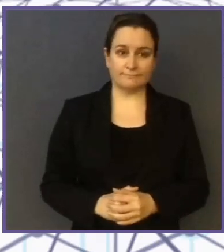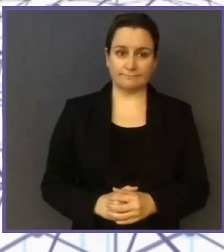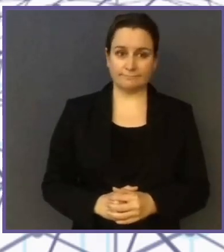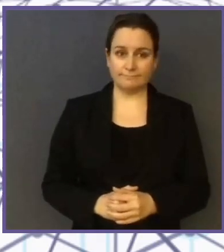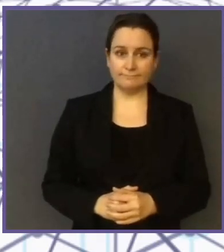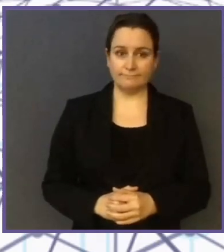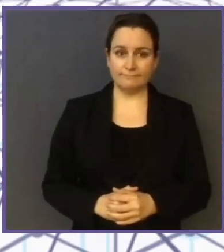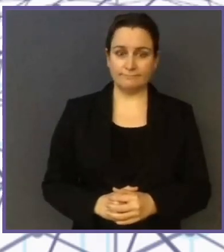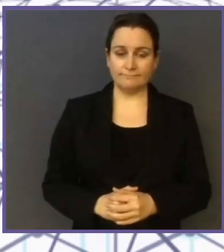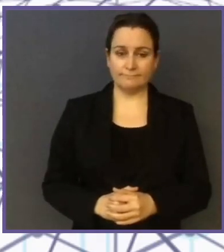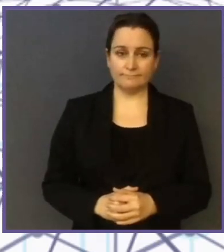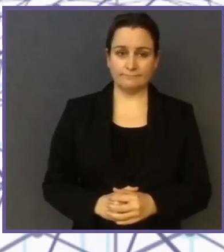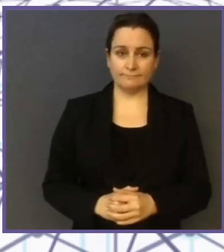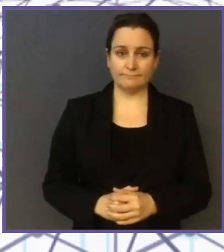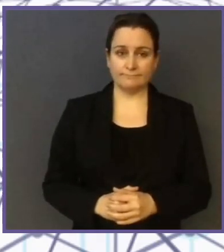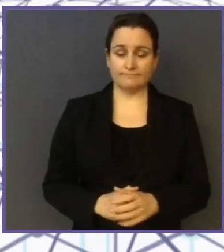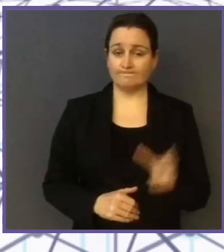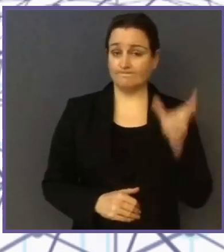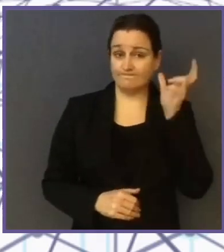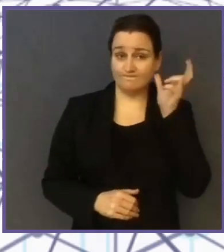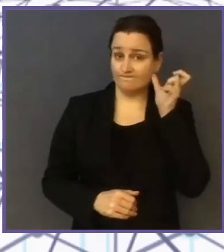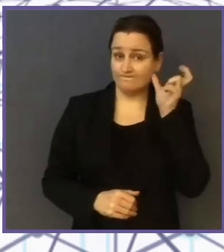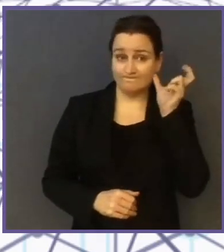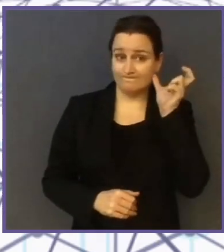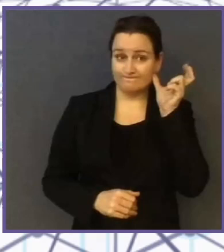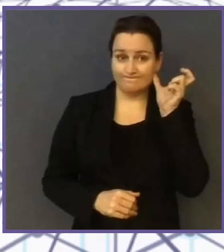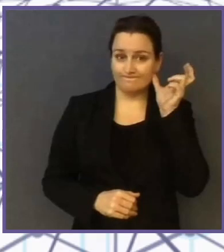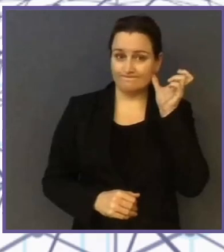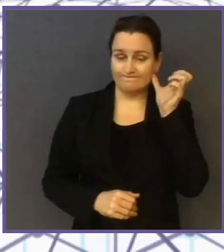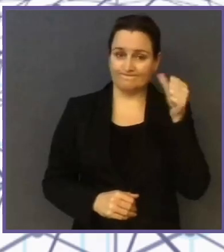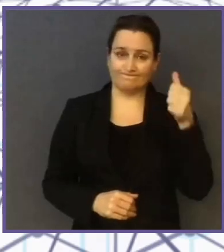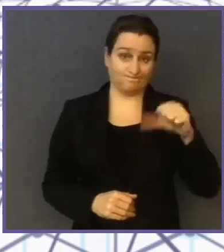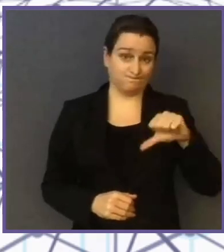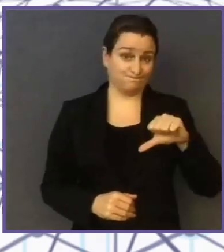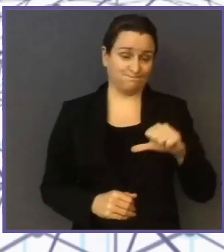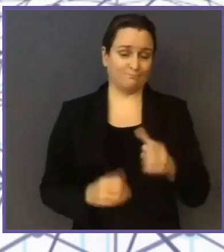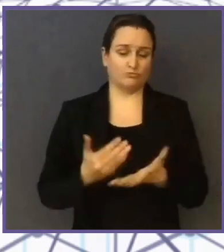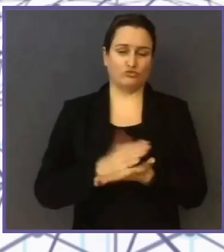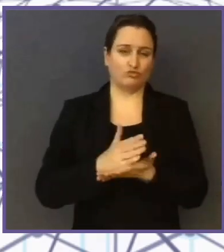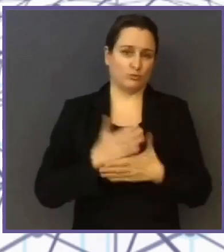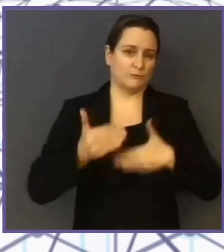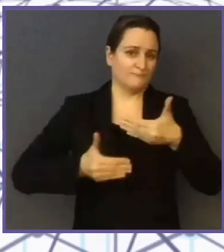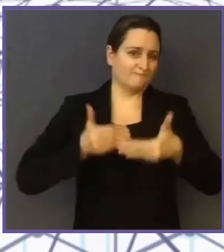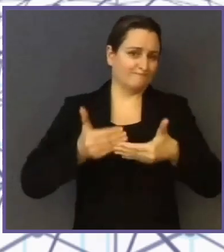We all know that for countries to get ready and has asked for cooperation, it's important